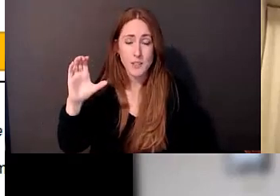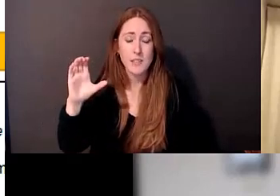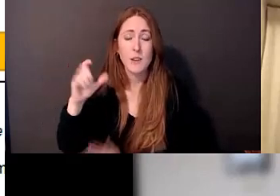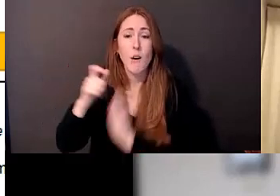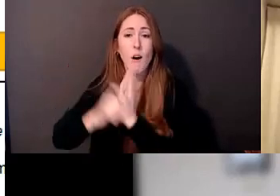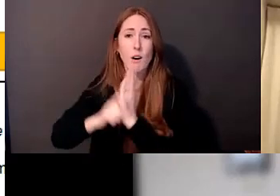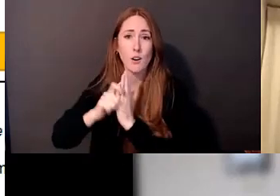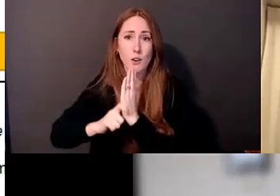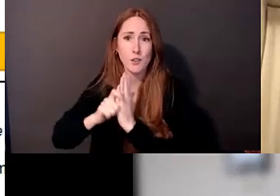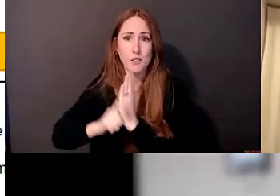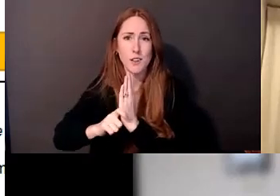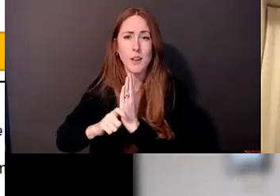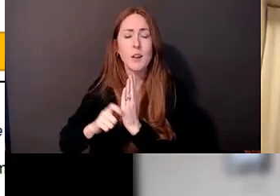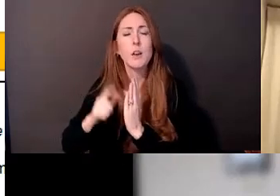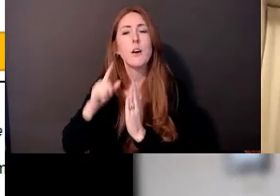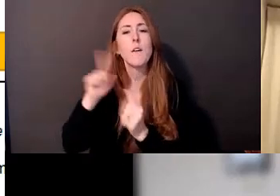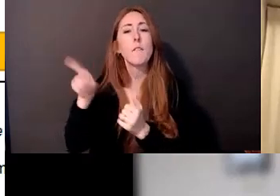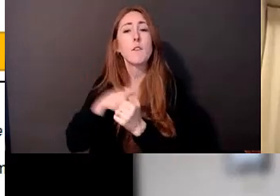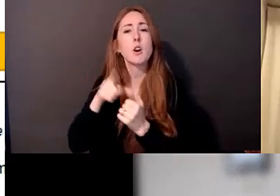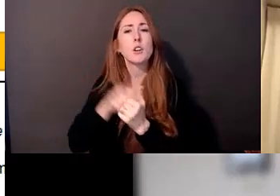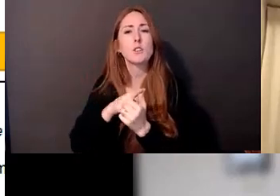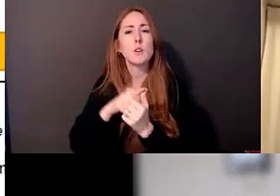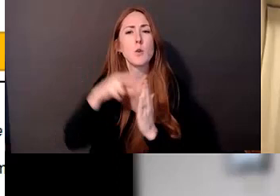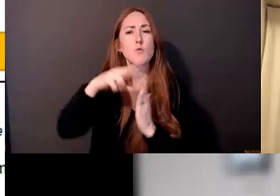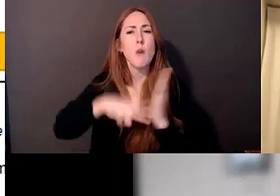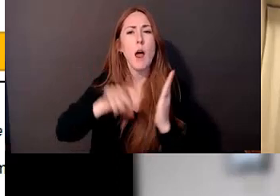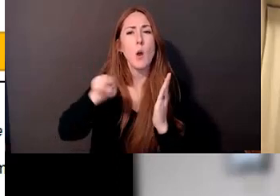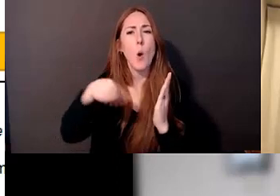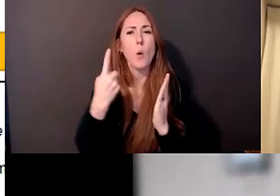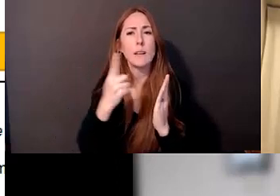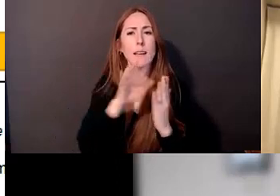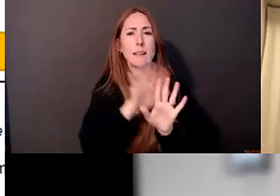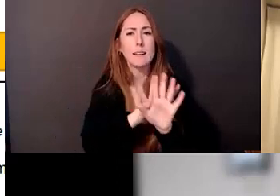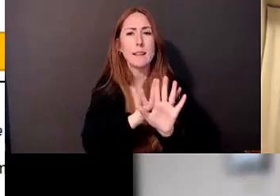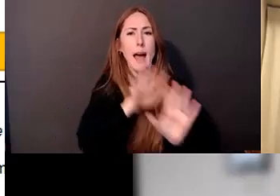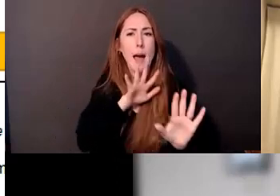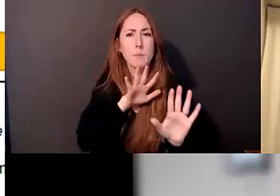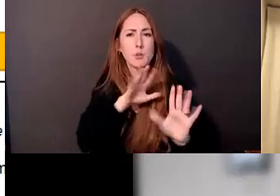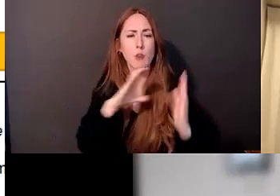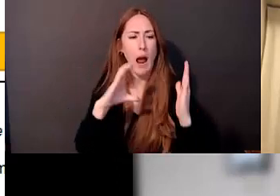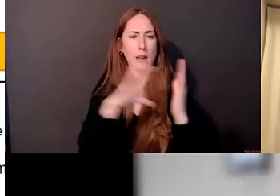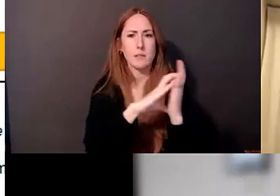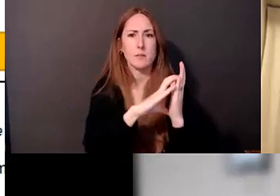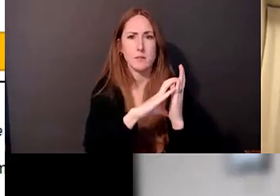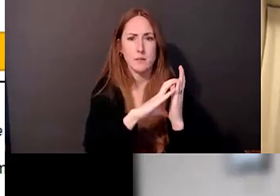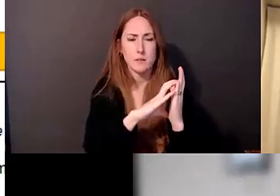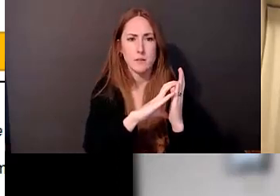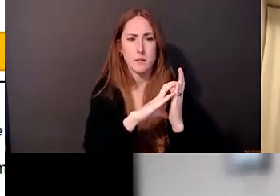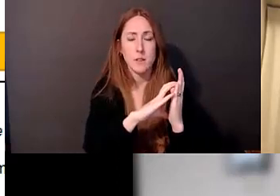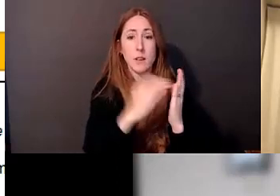Most were then removed, as they were not relevant, and full texts were then retrieved and assessed